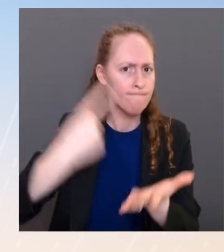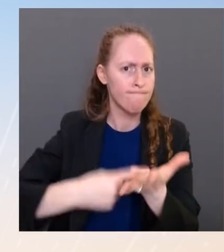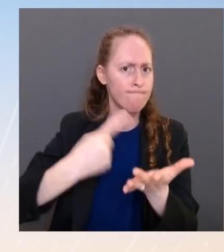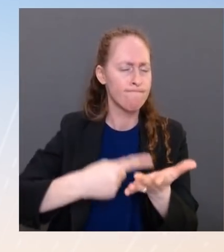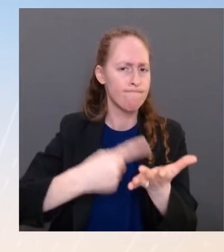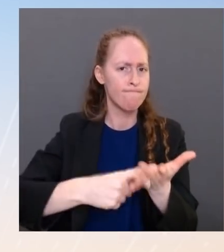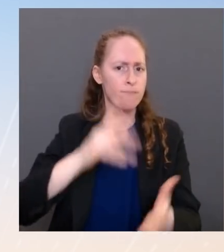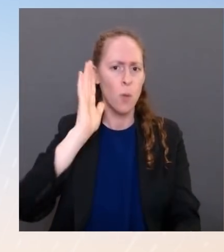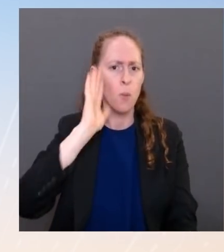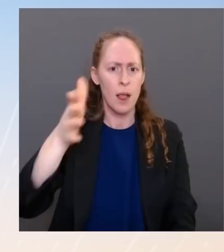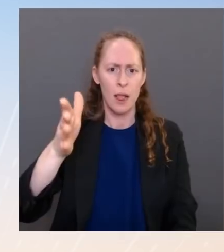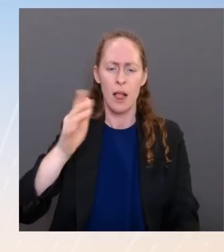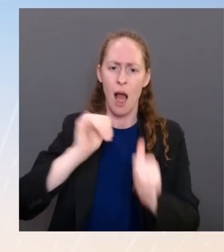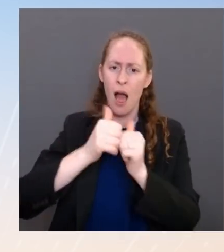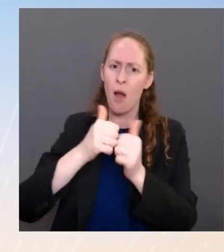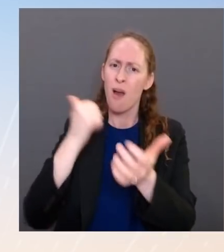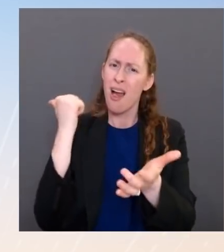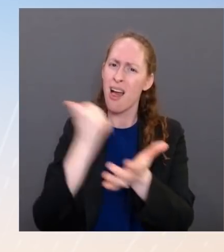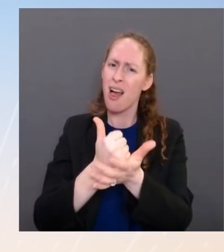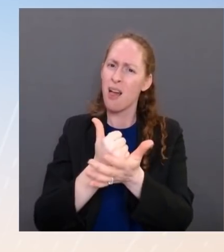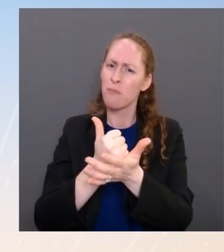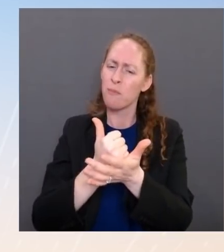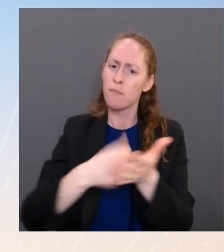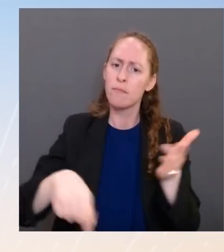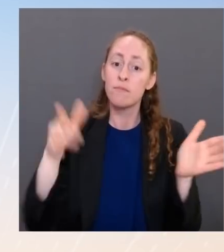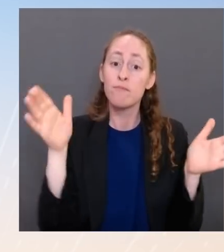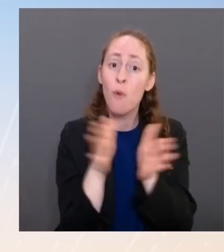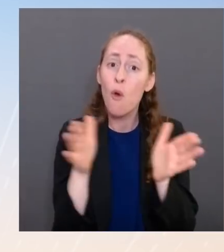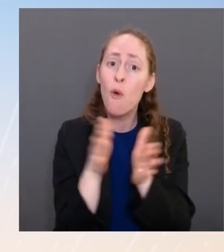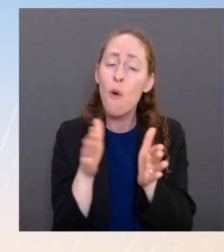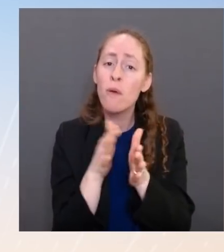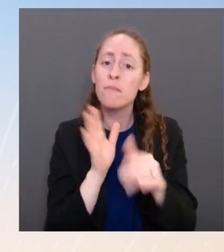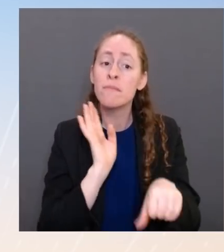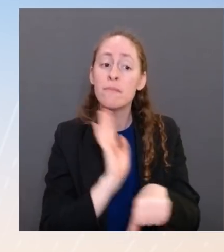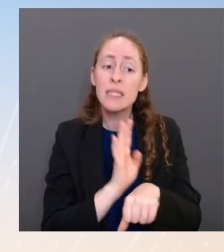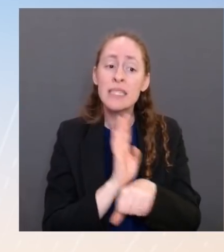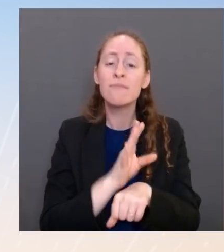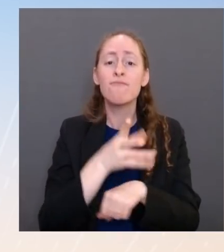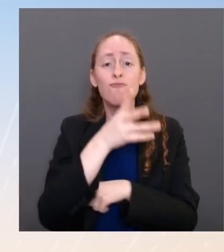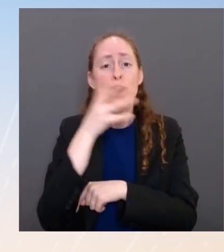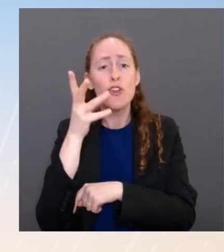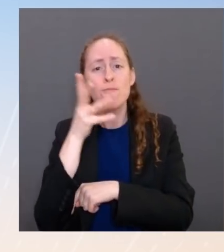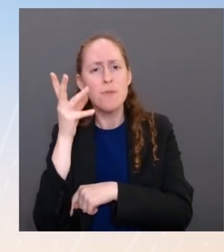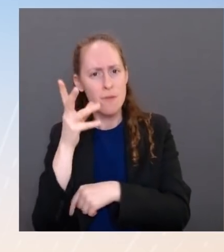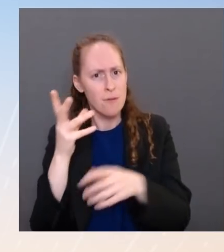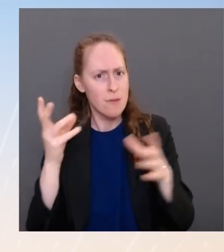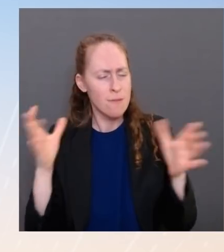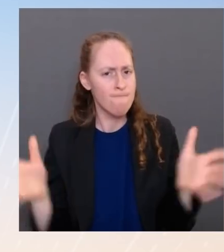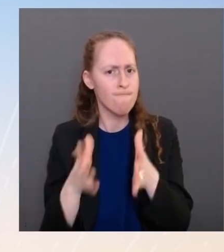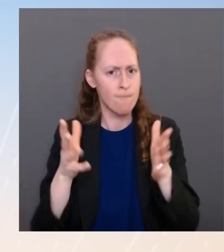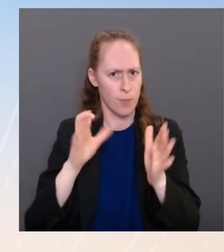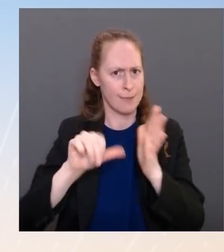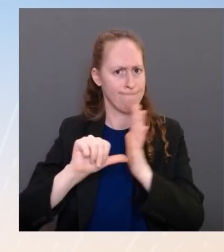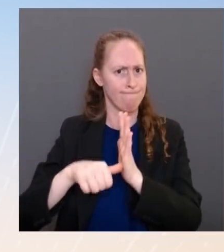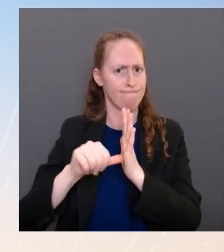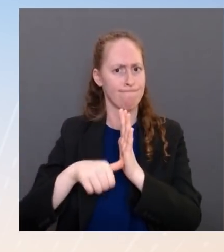So, we have talked about this, we have elevated it, and we want to make sure people across the country understand that some of these conglomerates --